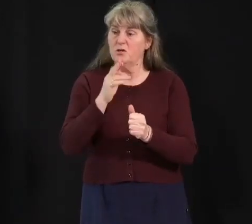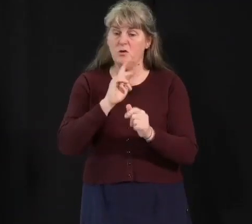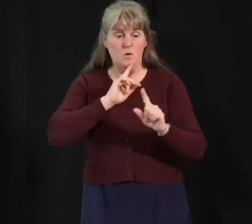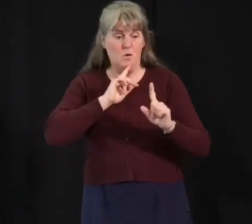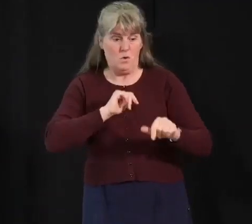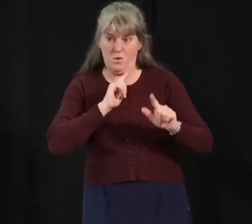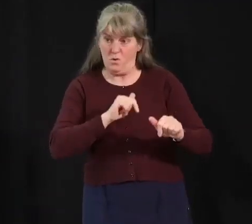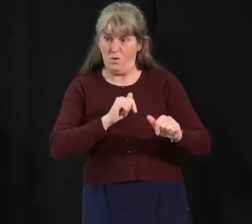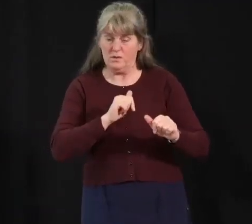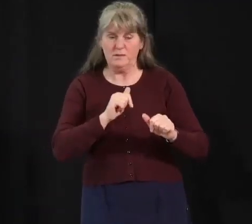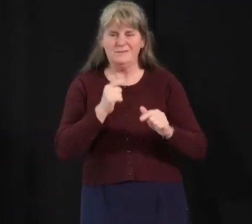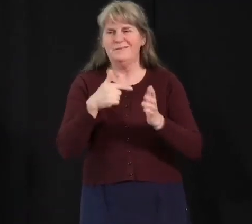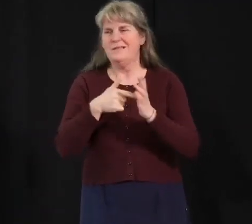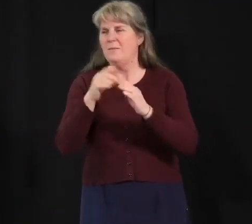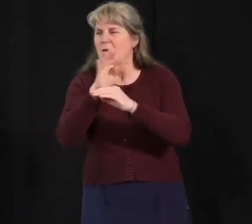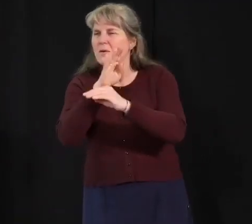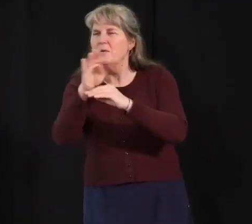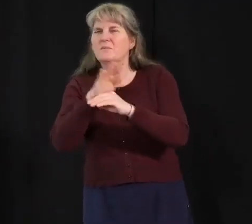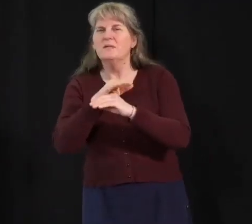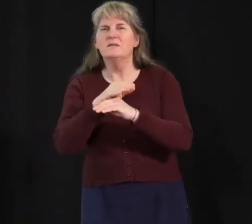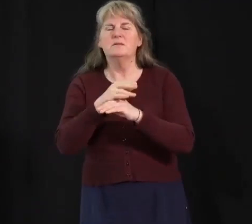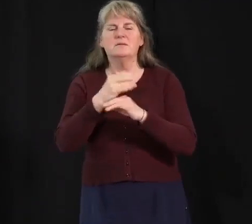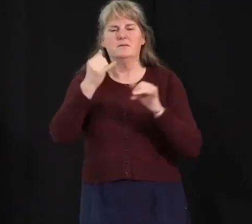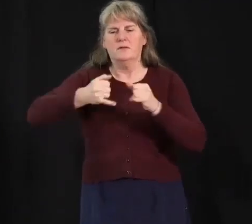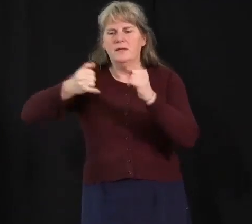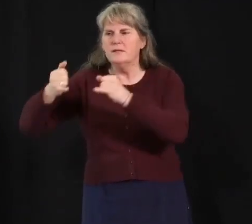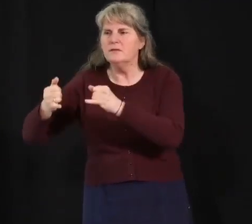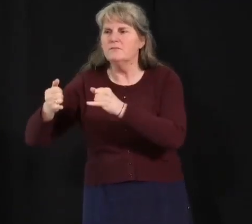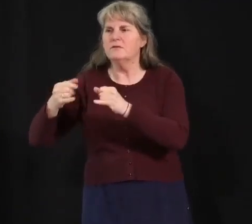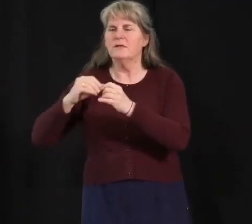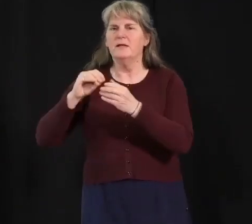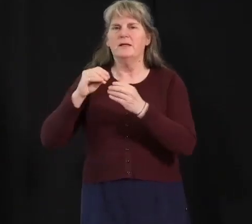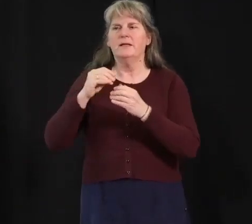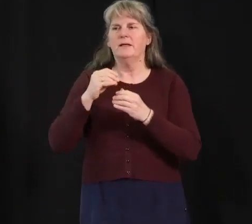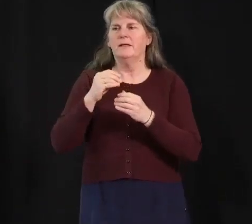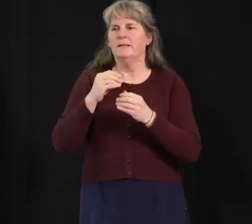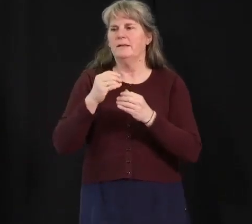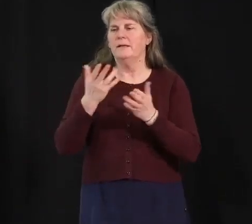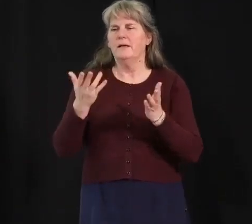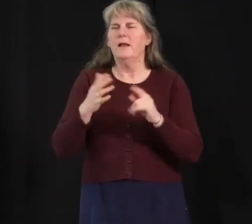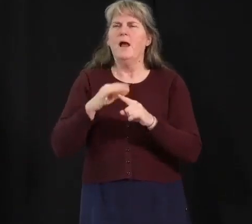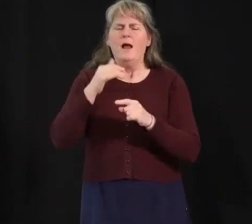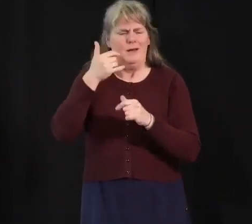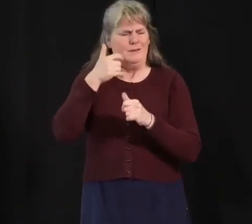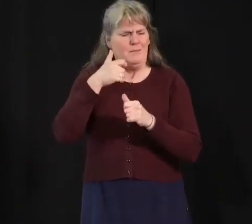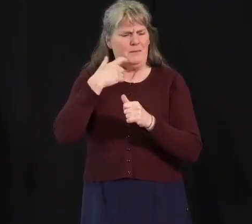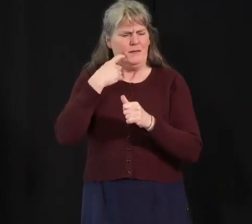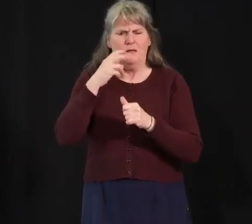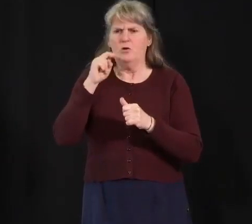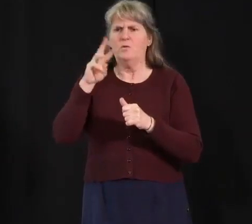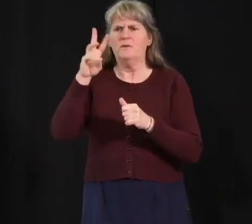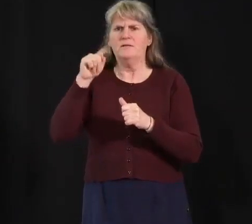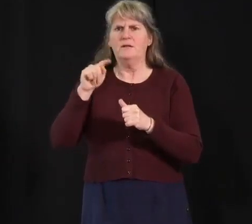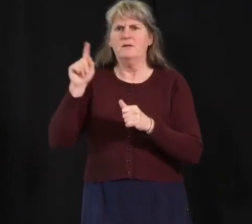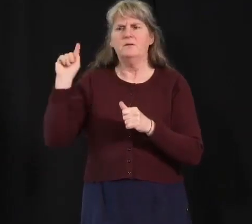to the restrictions, do you have a sense of how people have been